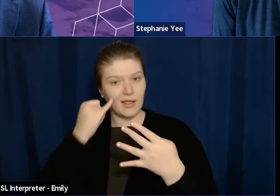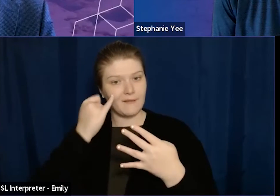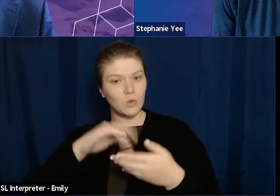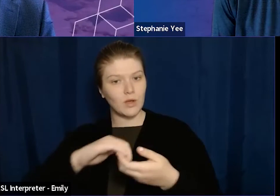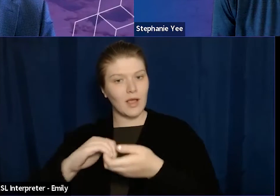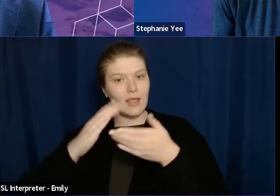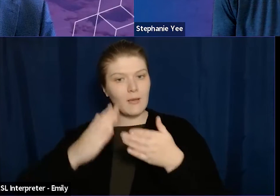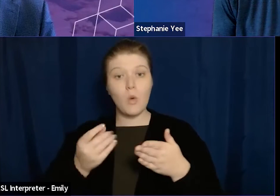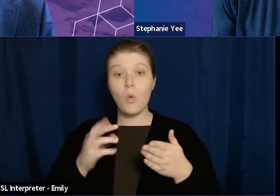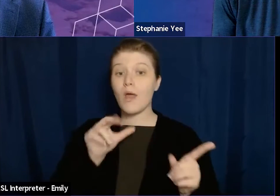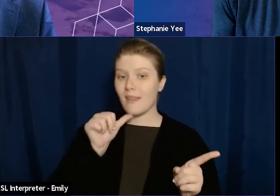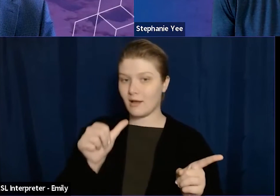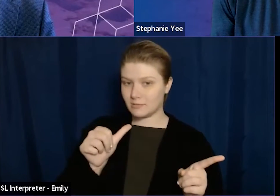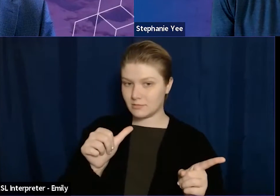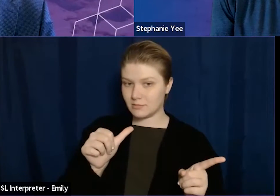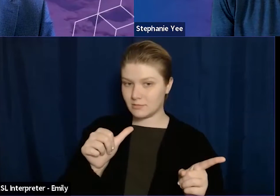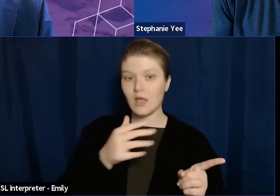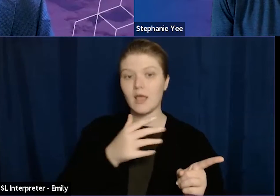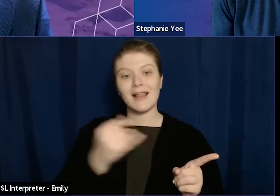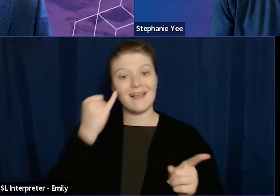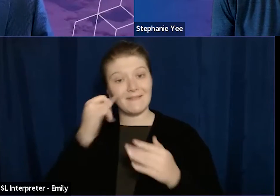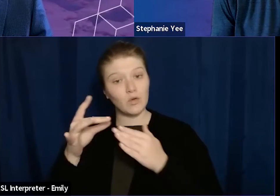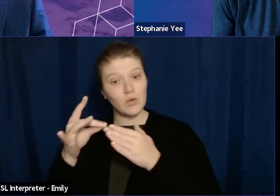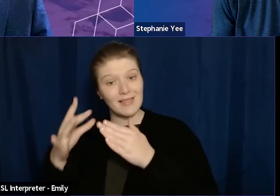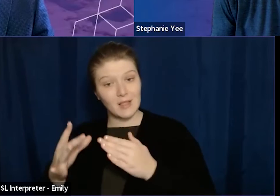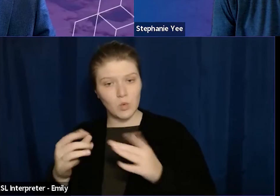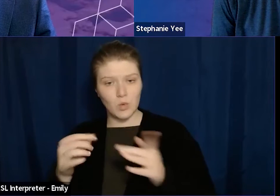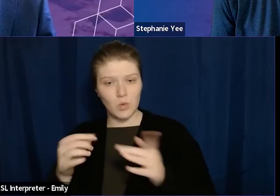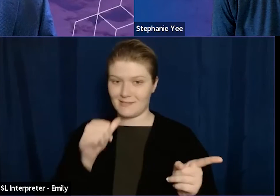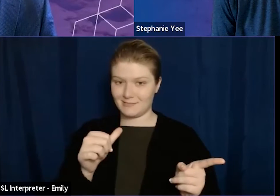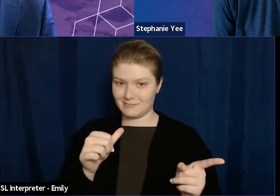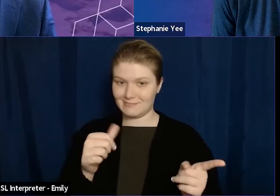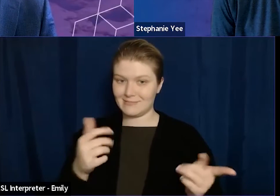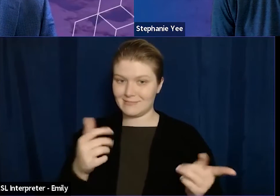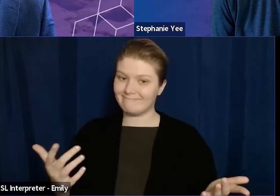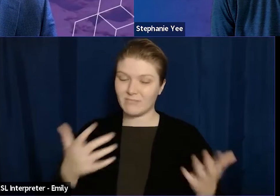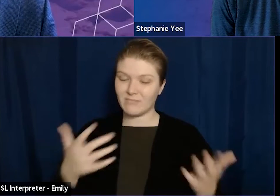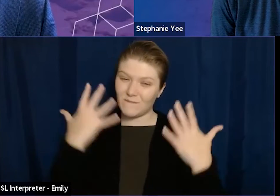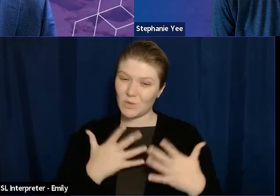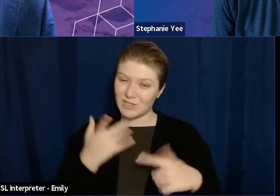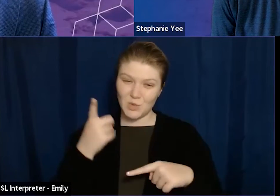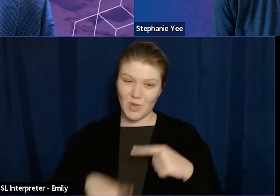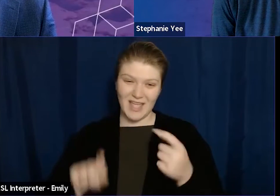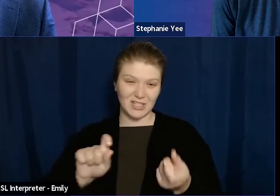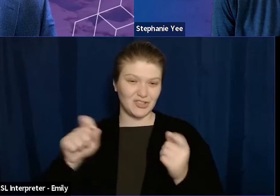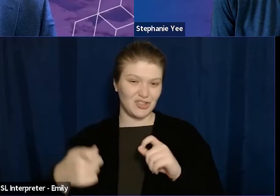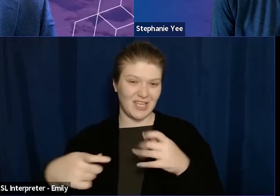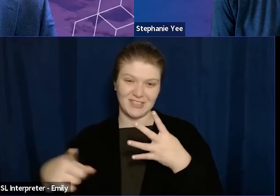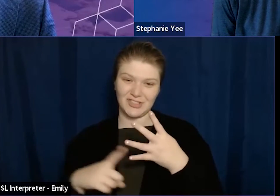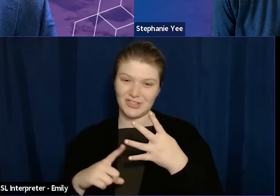and whether or not you are lead or not. Unfortunately, you cannot switch the answers to that question after the proposal is created.